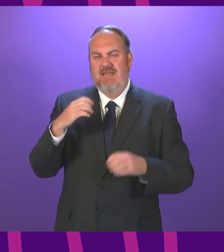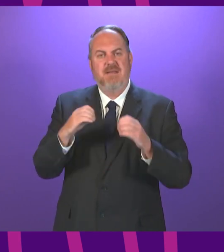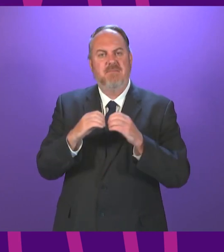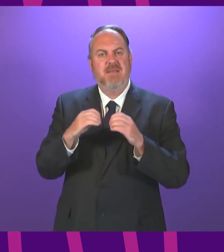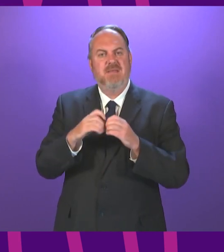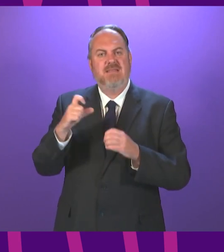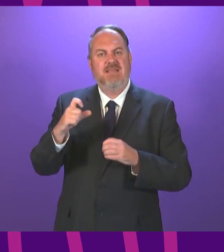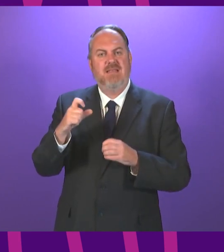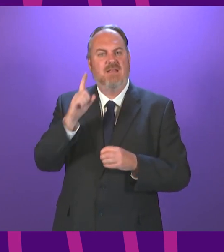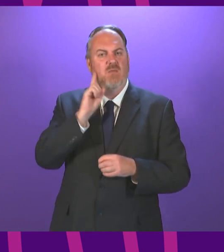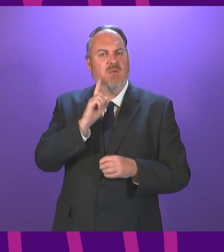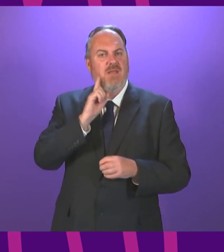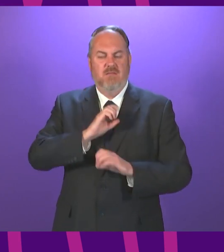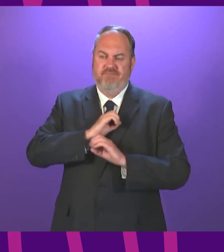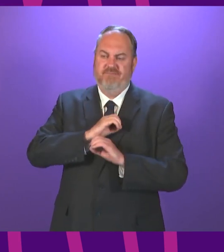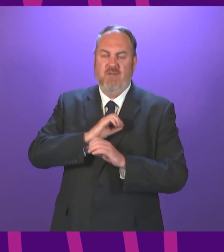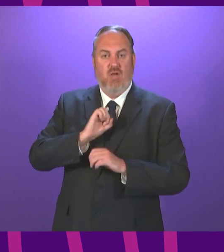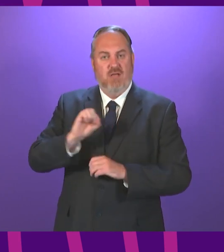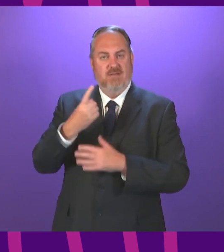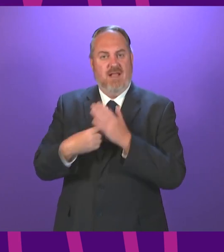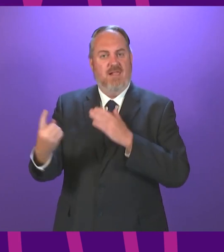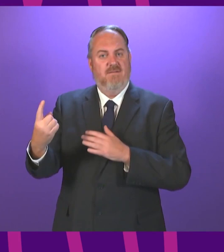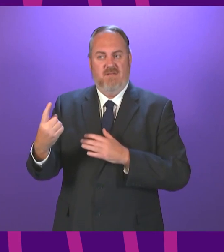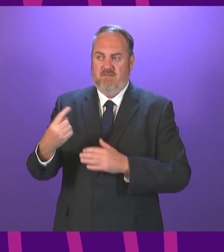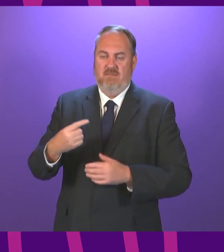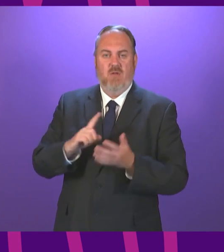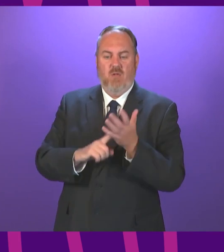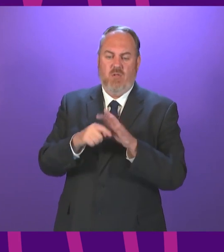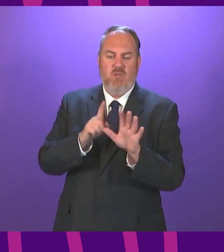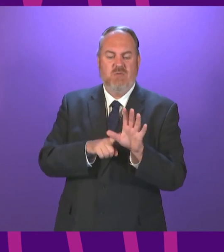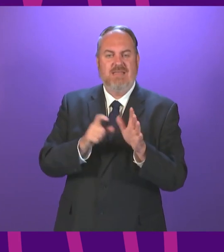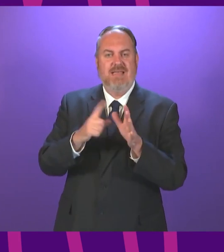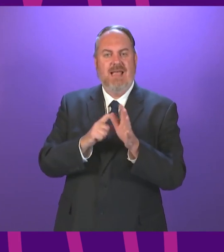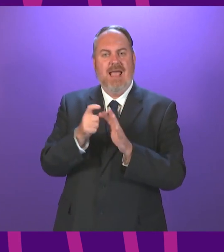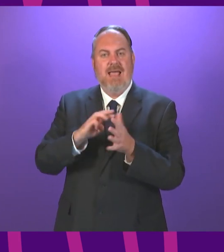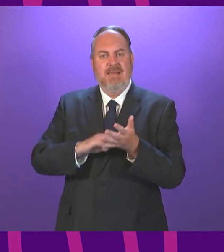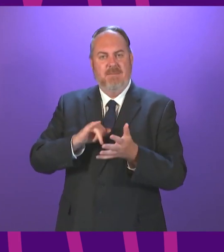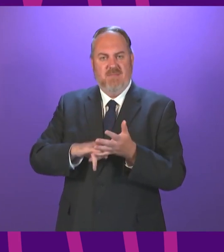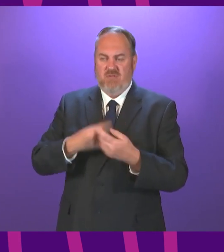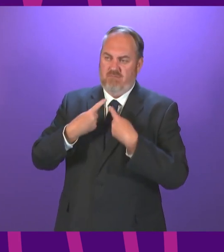of long Covid. It is horrific to think about and to listen to what it has done to people.